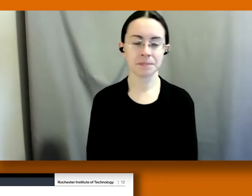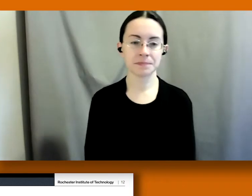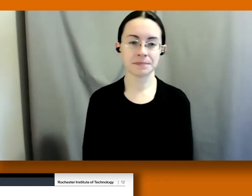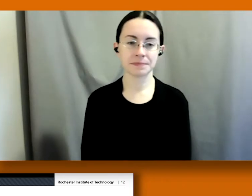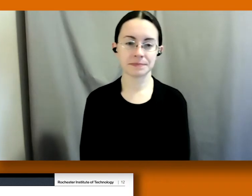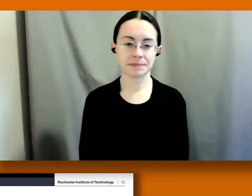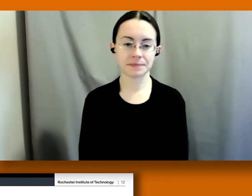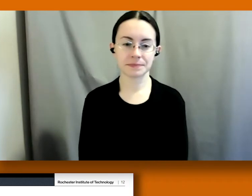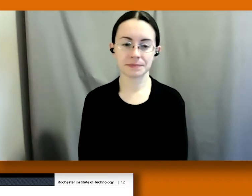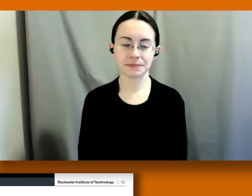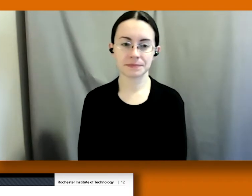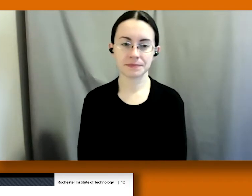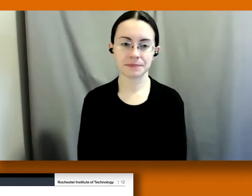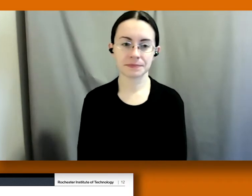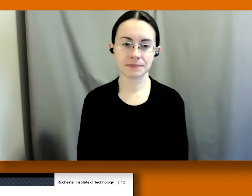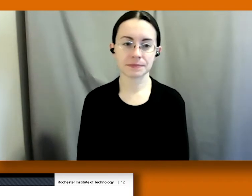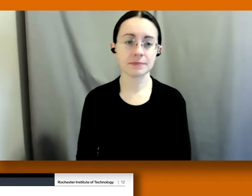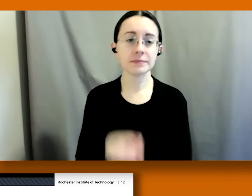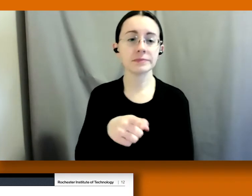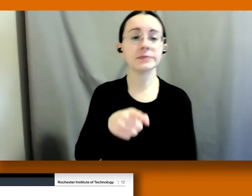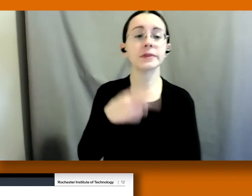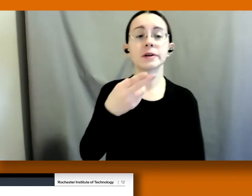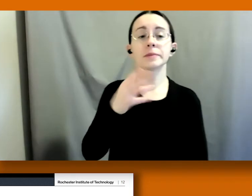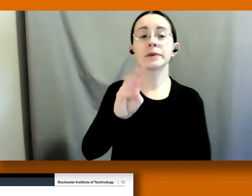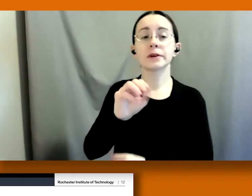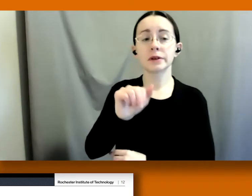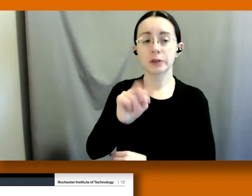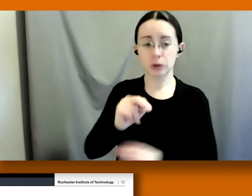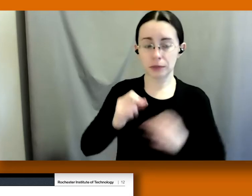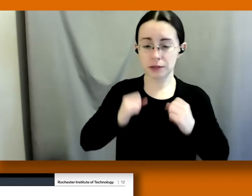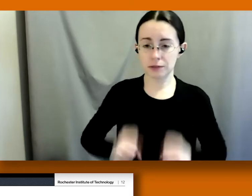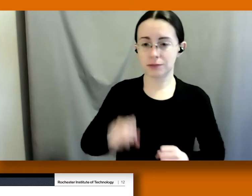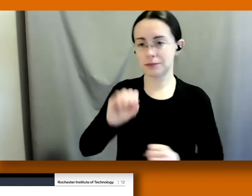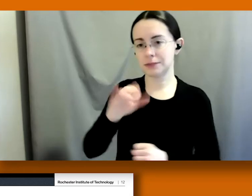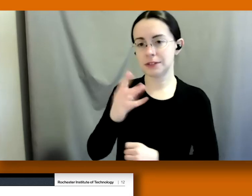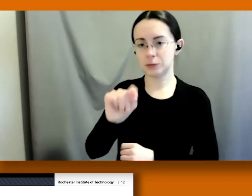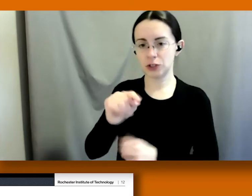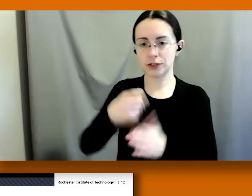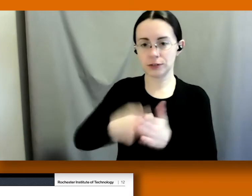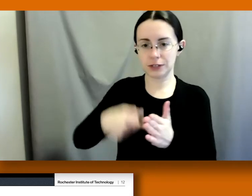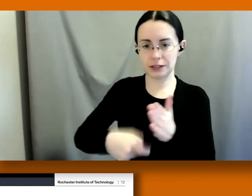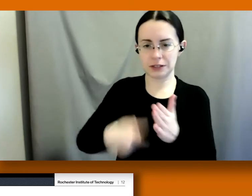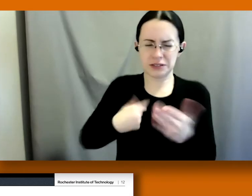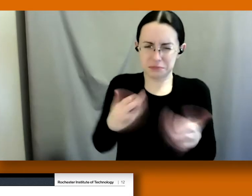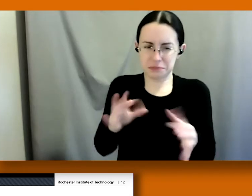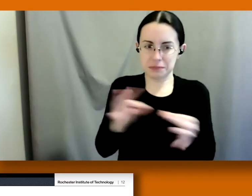Uh, human subject fees, as I mentioned before, um, paying a set fee